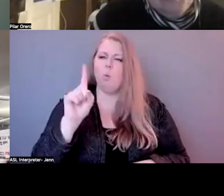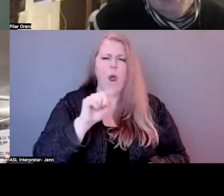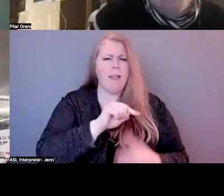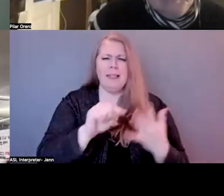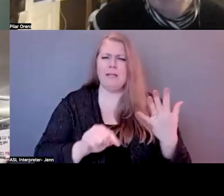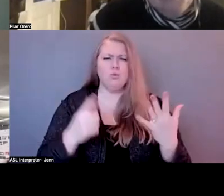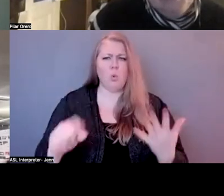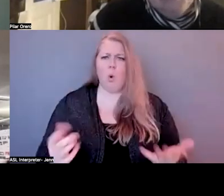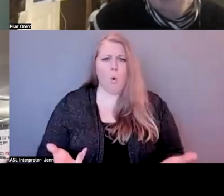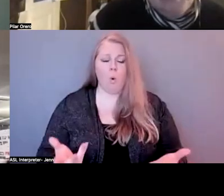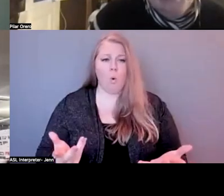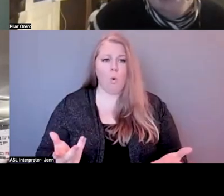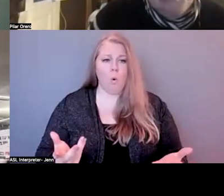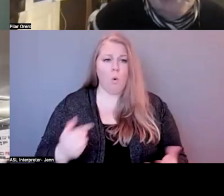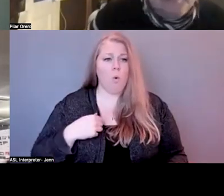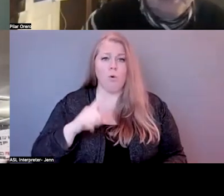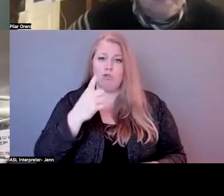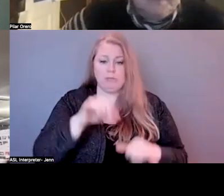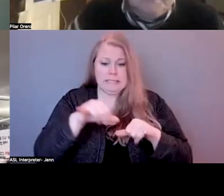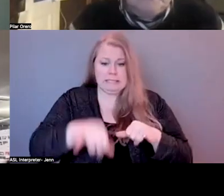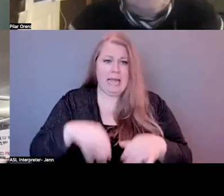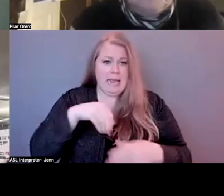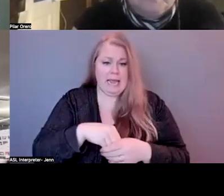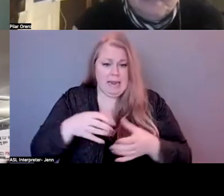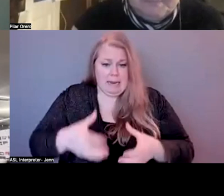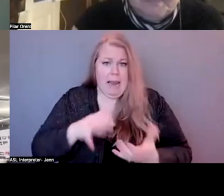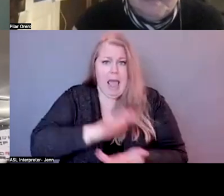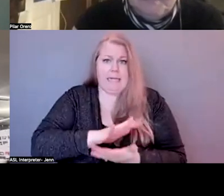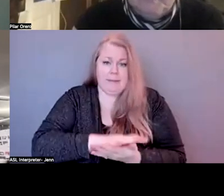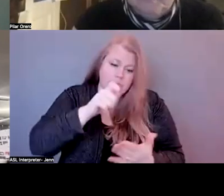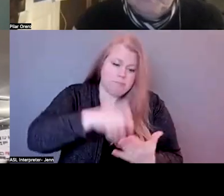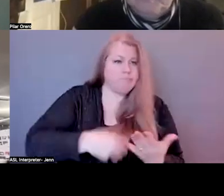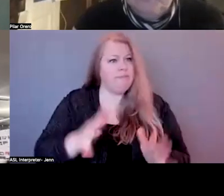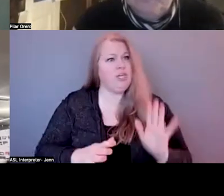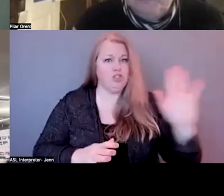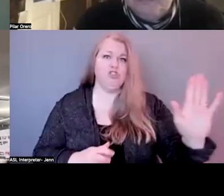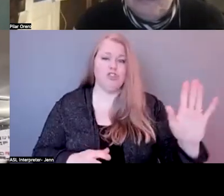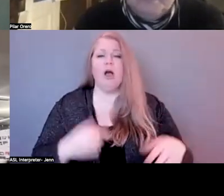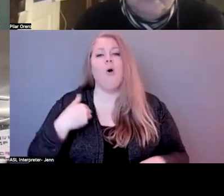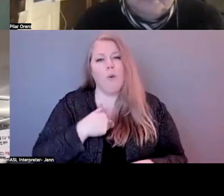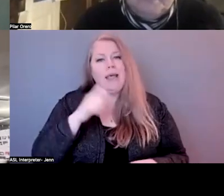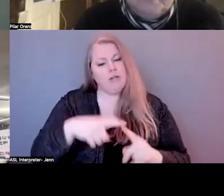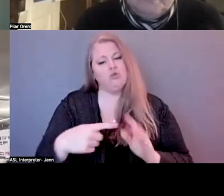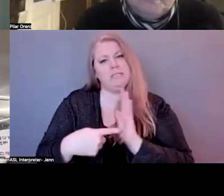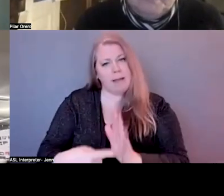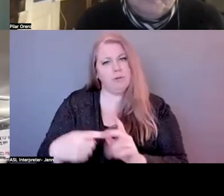They wouldn't just stay in academia as a paper or prototype that we demonstrate people at a conference.